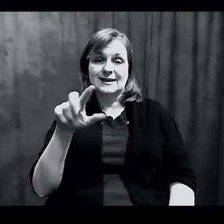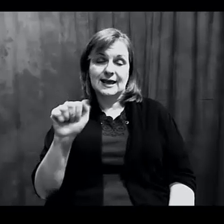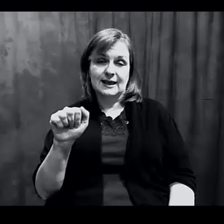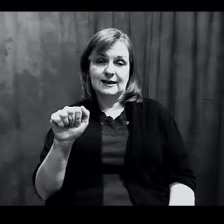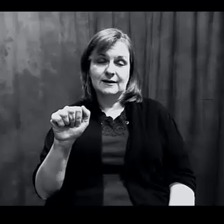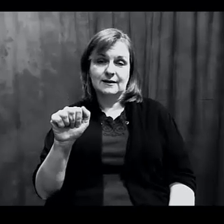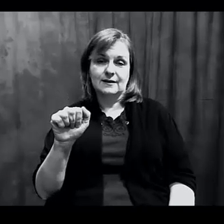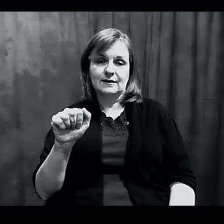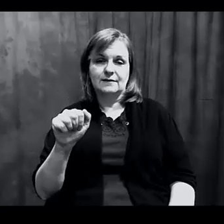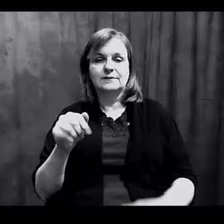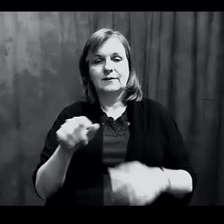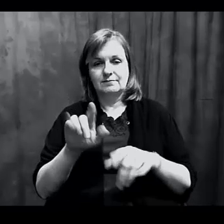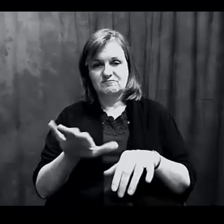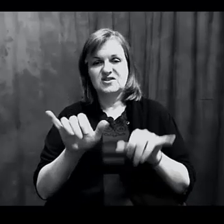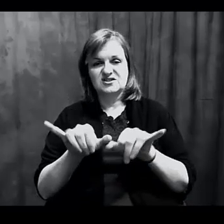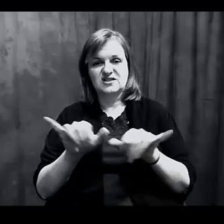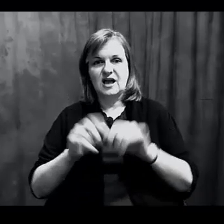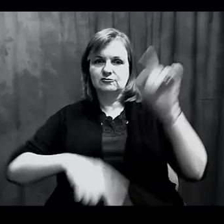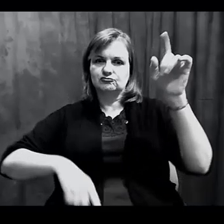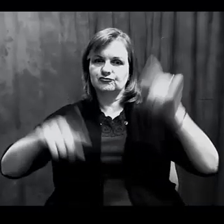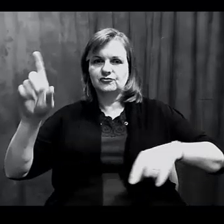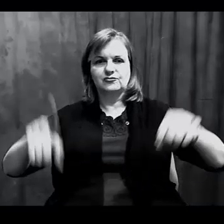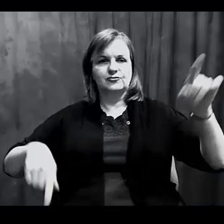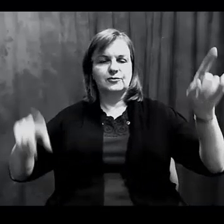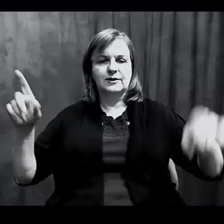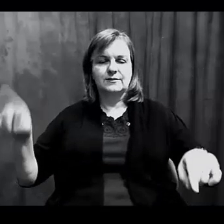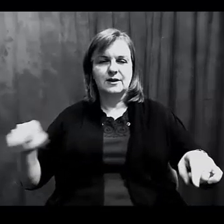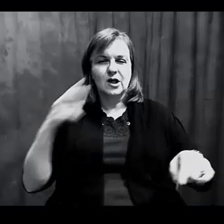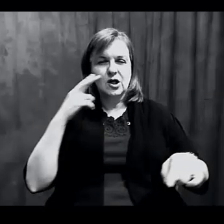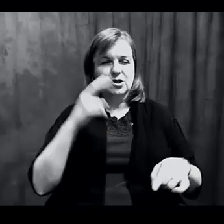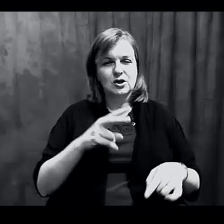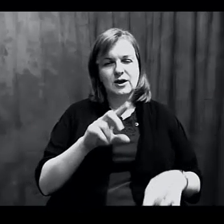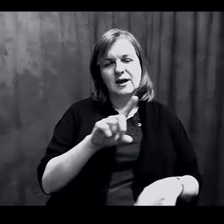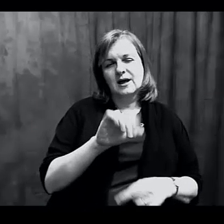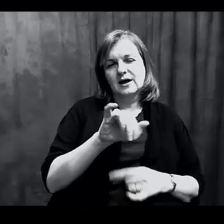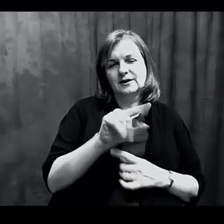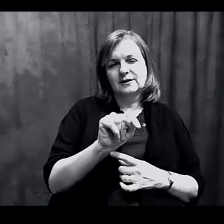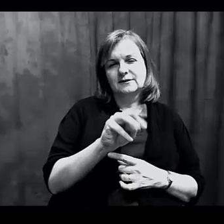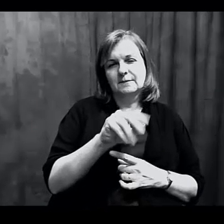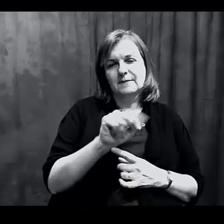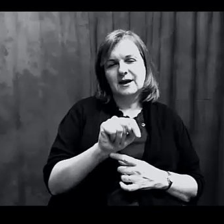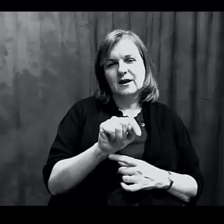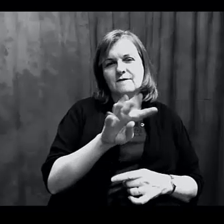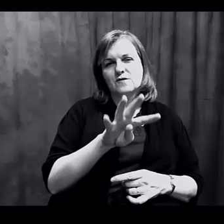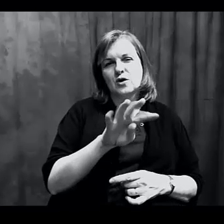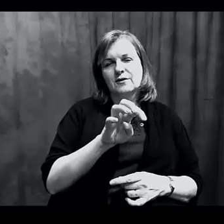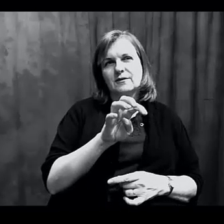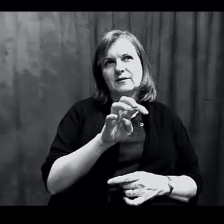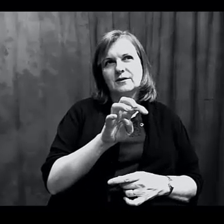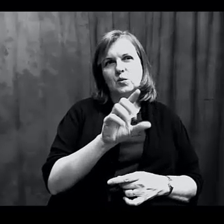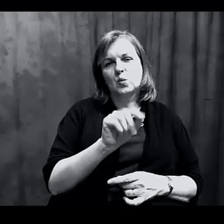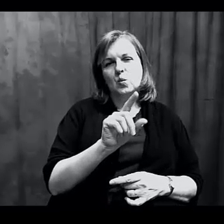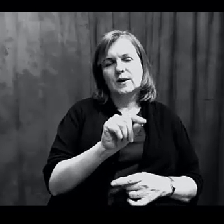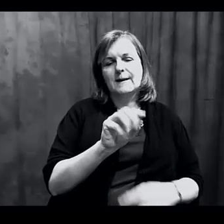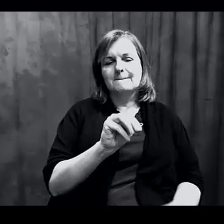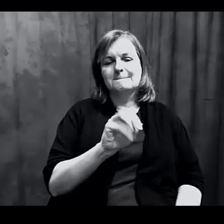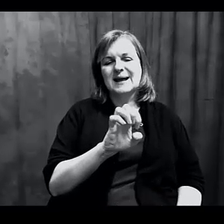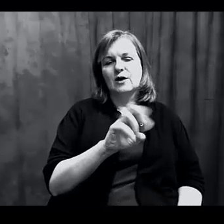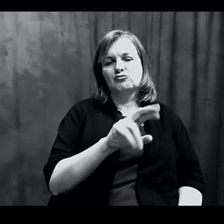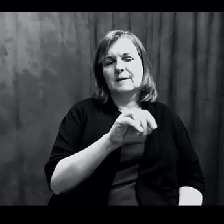couple of examples of our Chelicerata -- now they also range in size quite significantly with